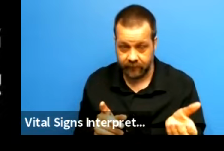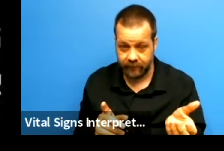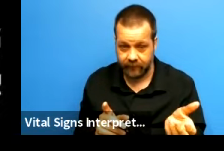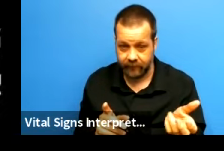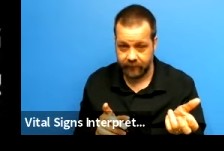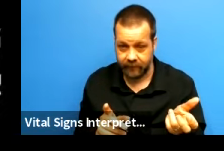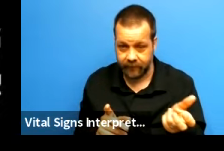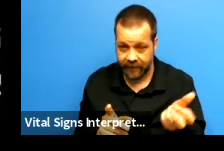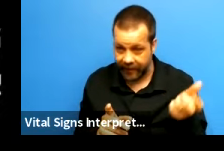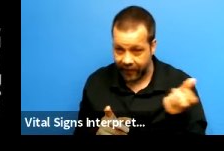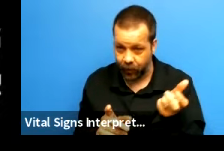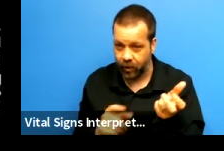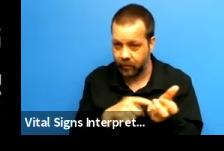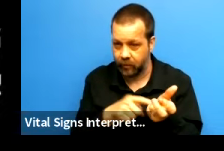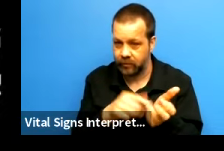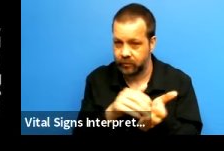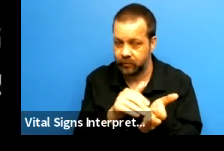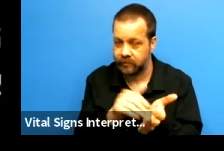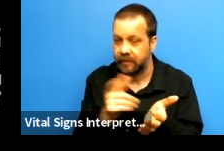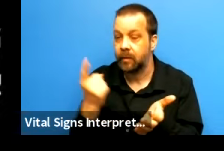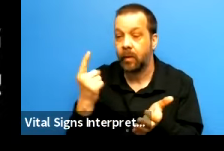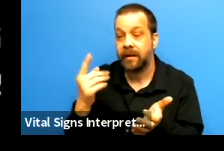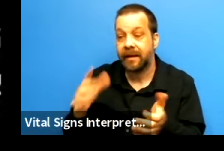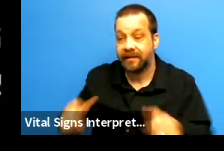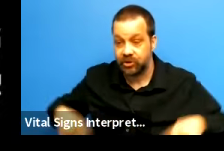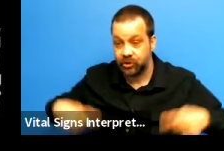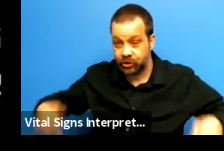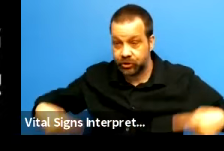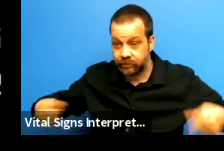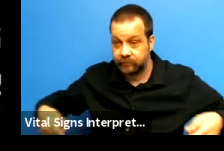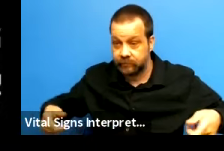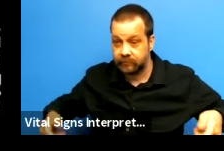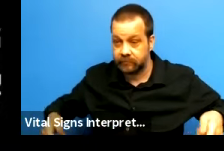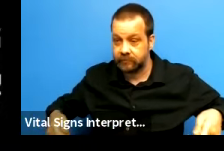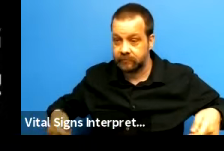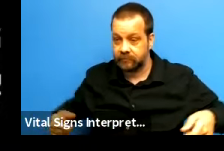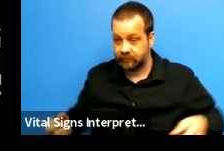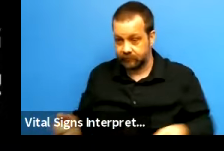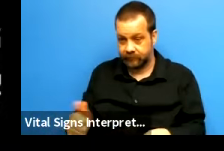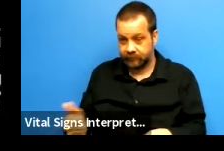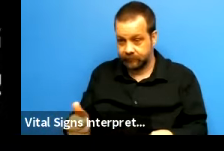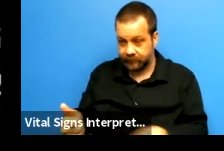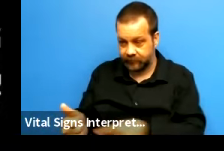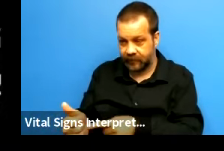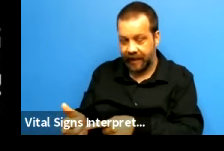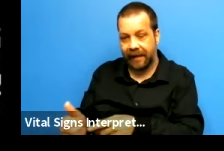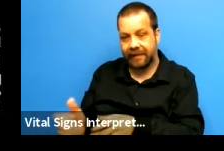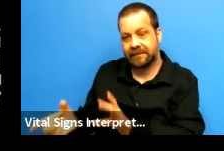A friend of mine who using a wheelchair has hand sanitizer attached to their wheelchair which is great.